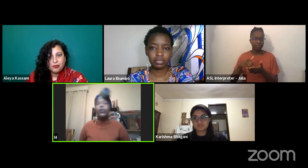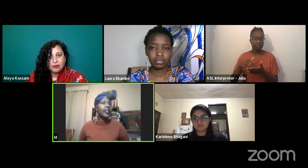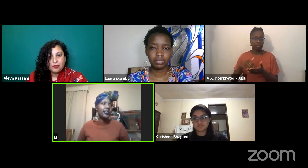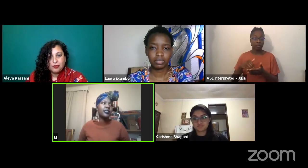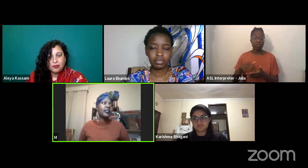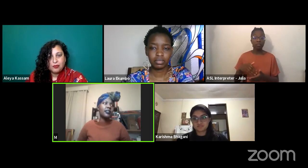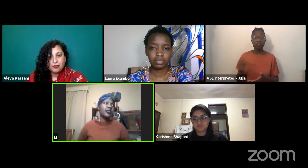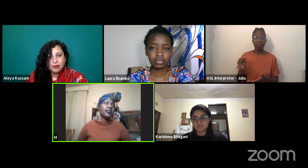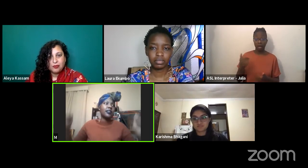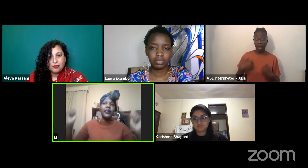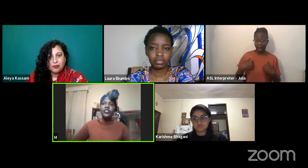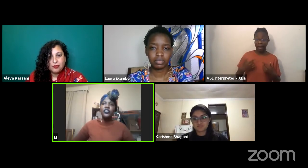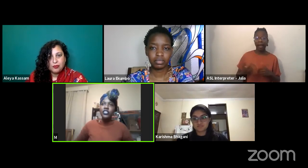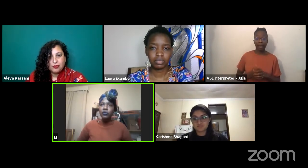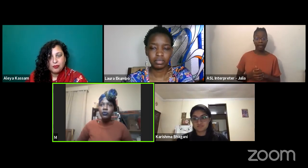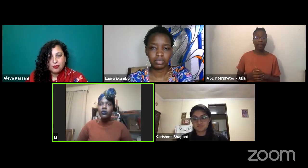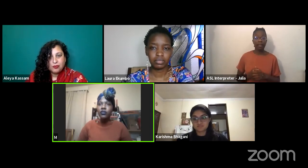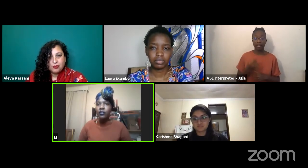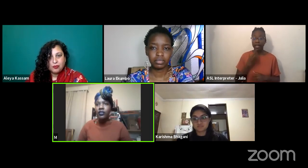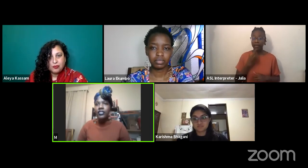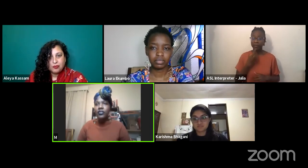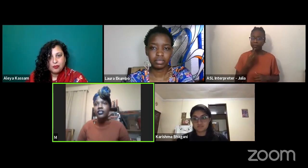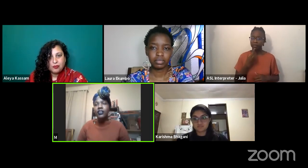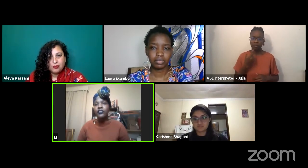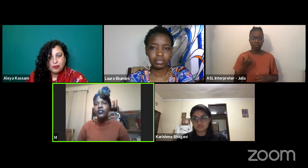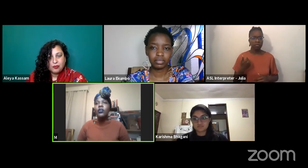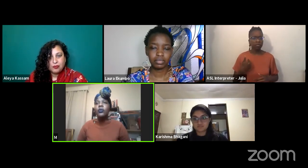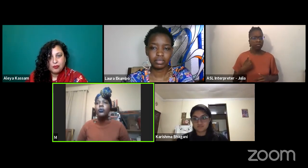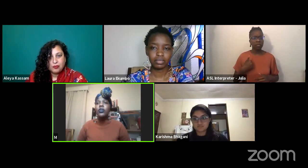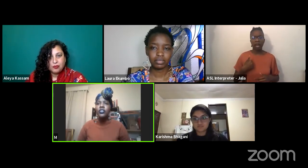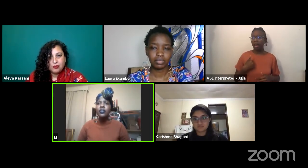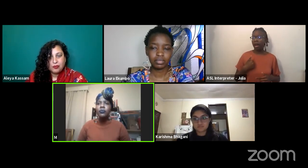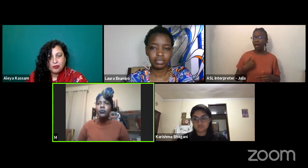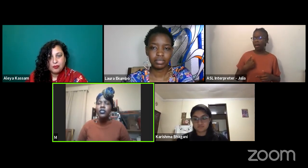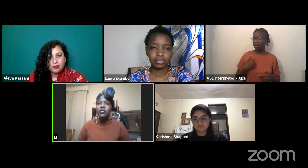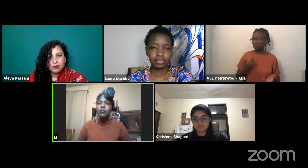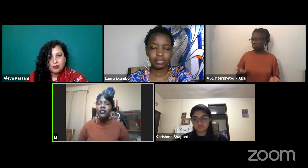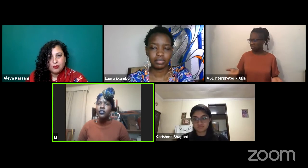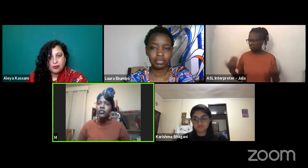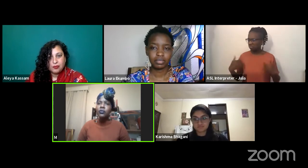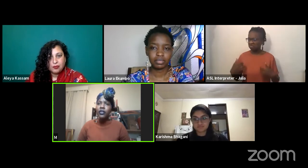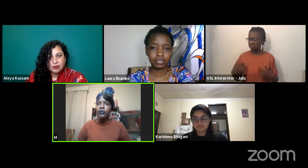okay guys, "I'm entering teacher mode." That's right stuff, what smell do you smell